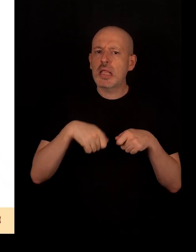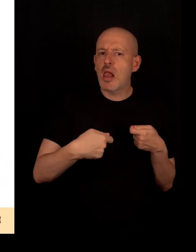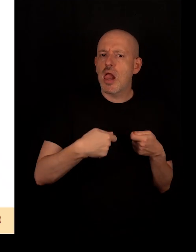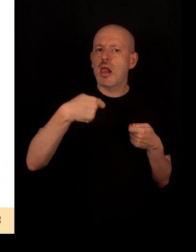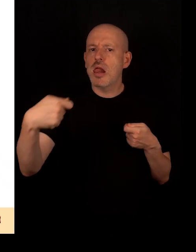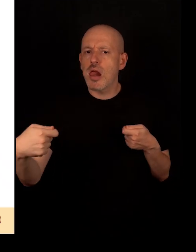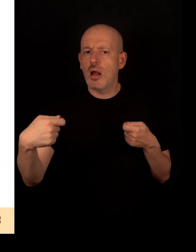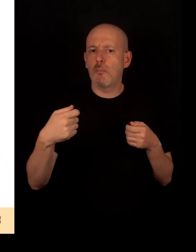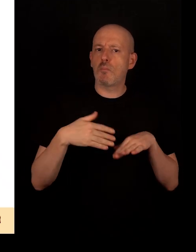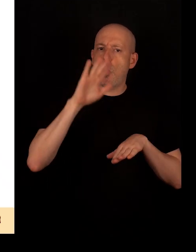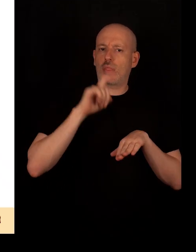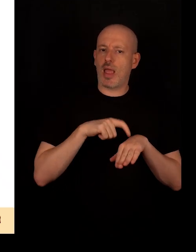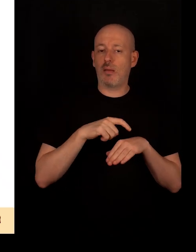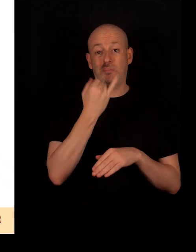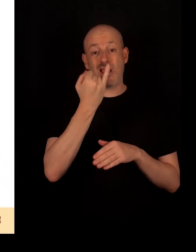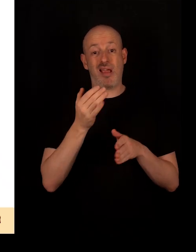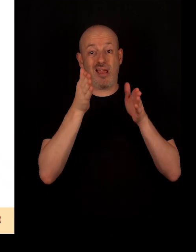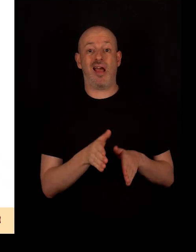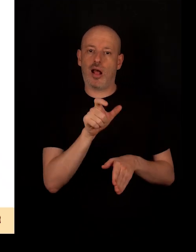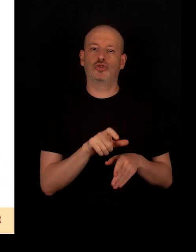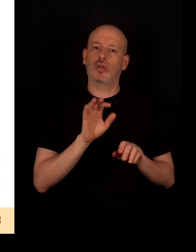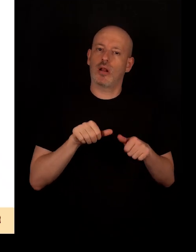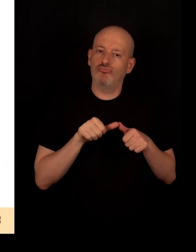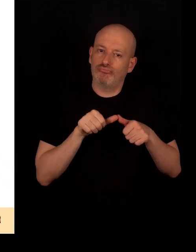if they can extend the duration, if the artist can remain,